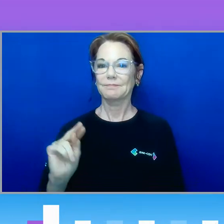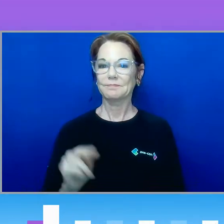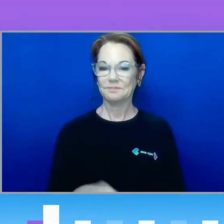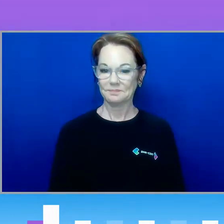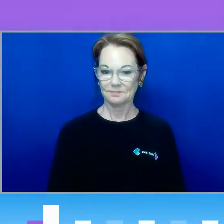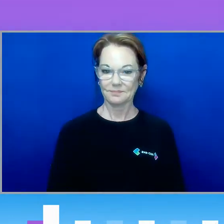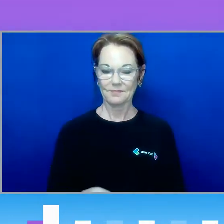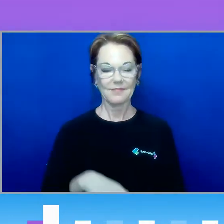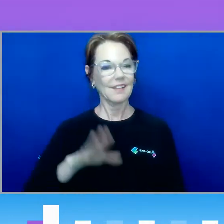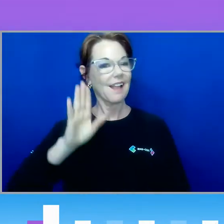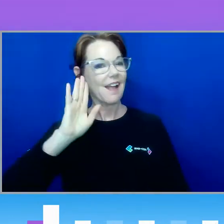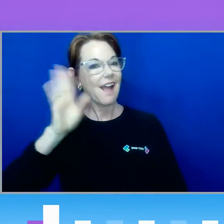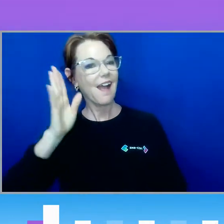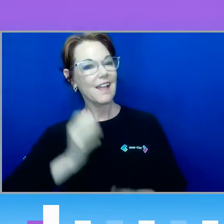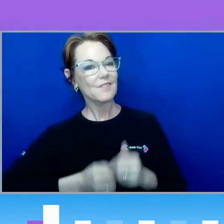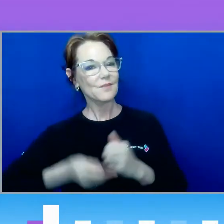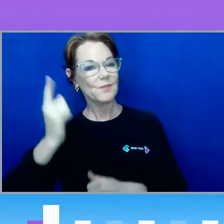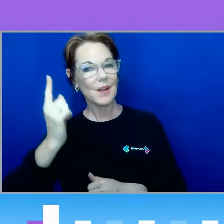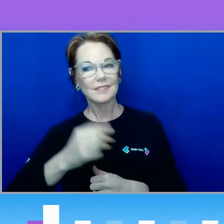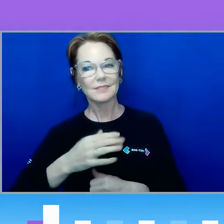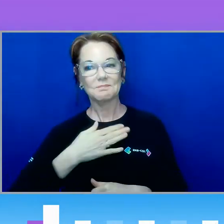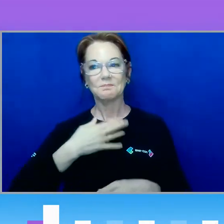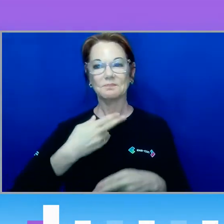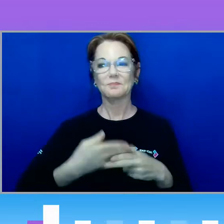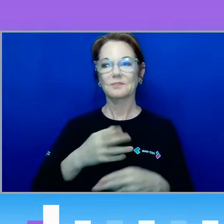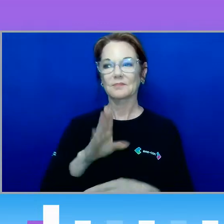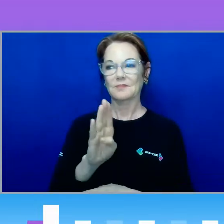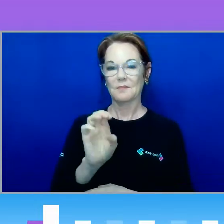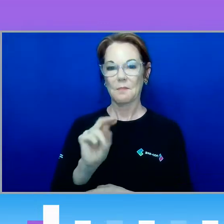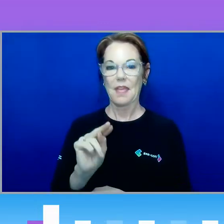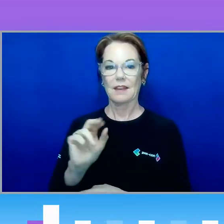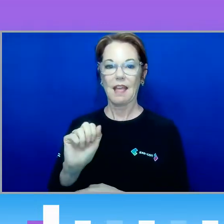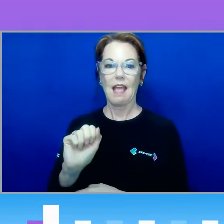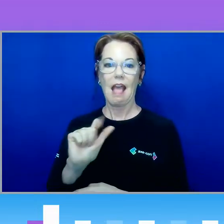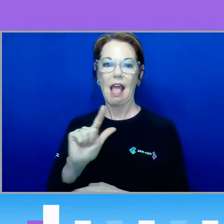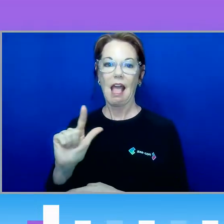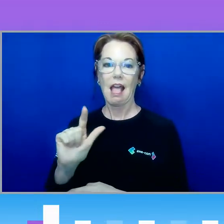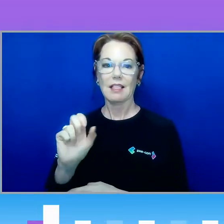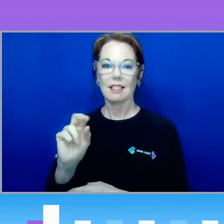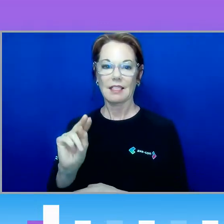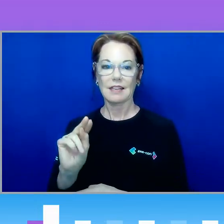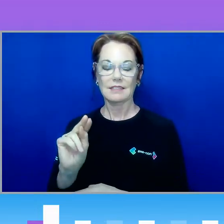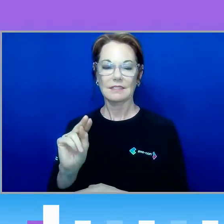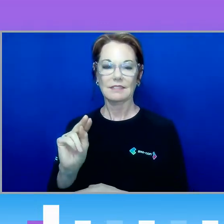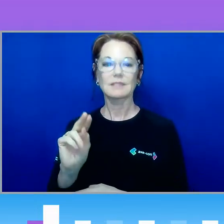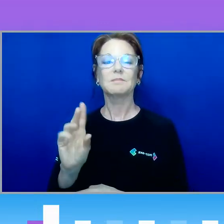Hi everybody. My name is Ben